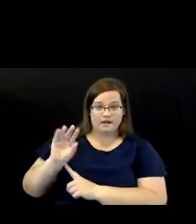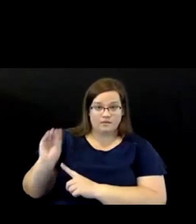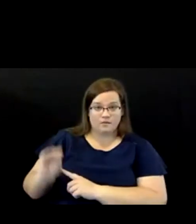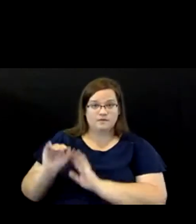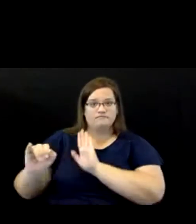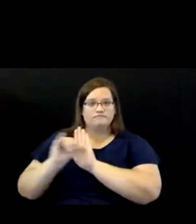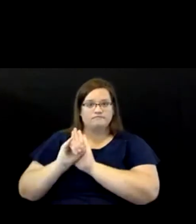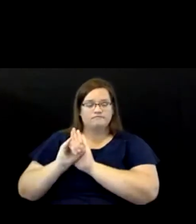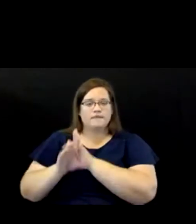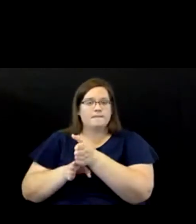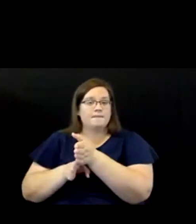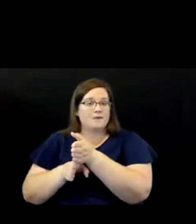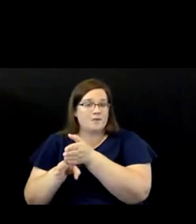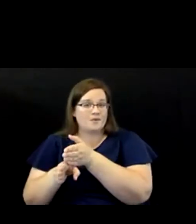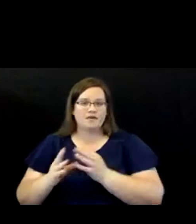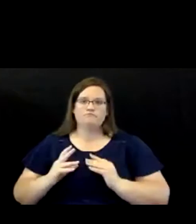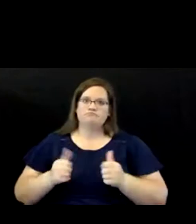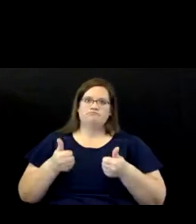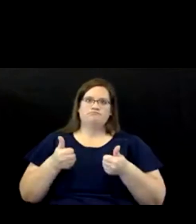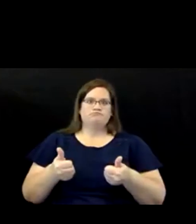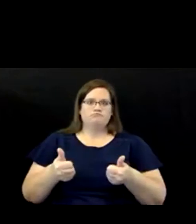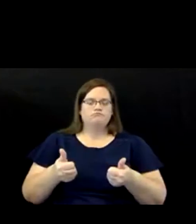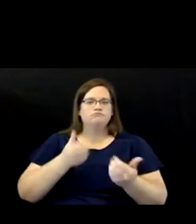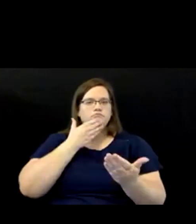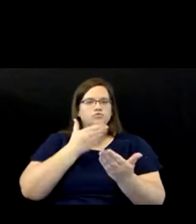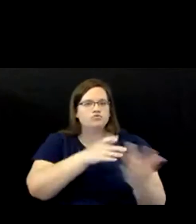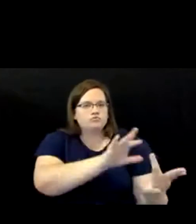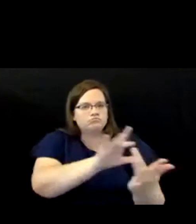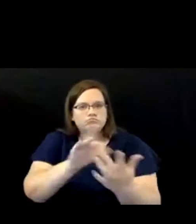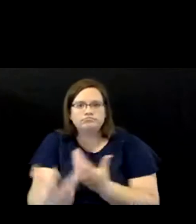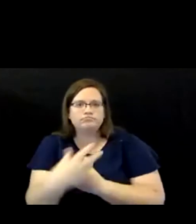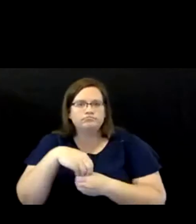a minority. That's great. That's a lot of good outreach there. 43%